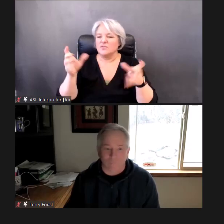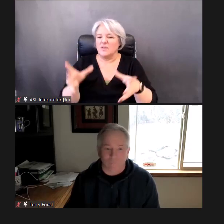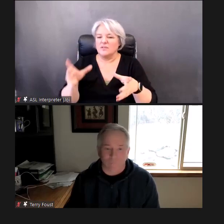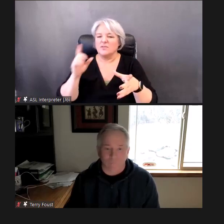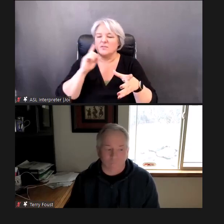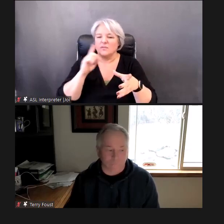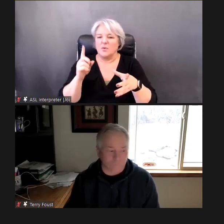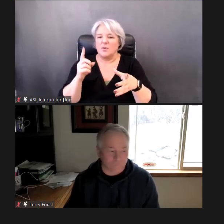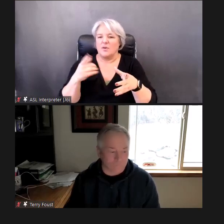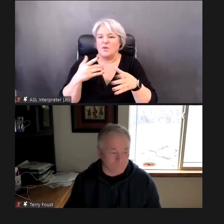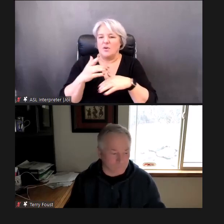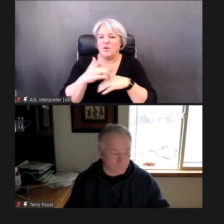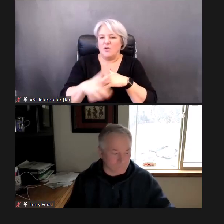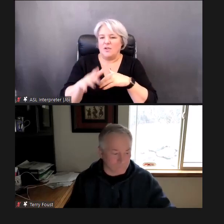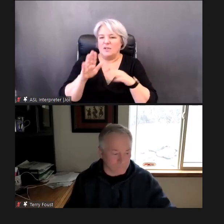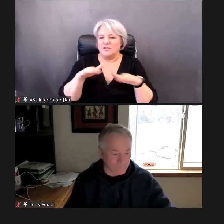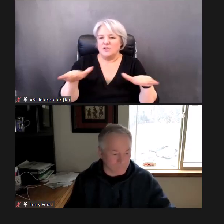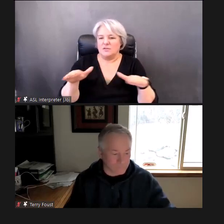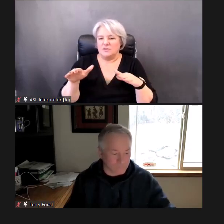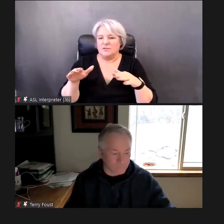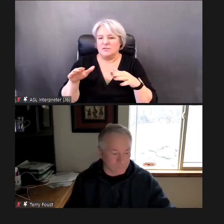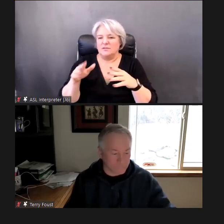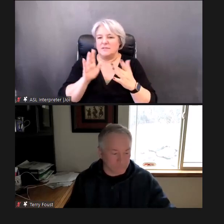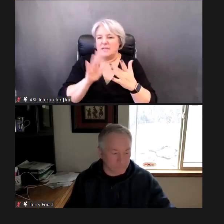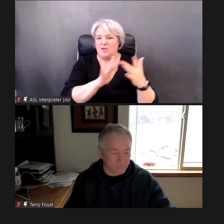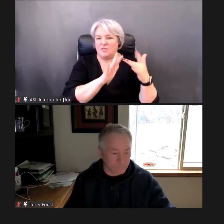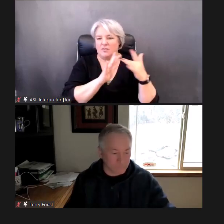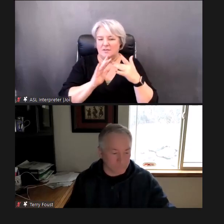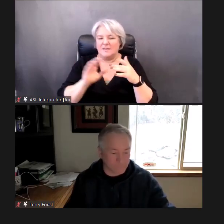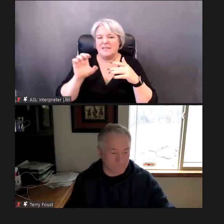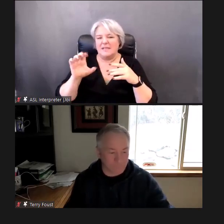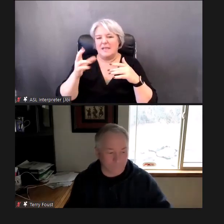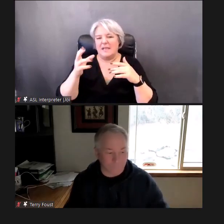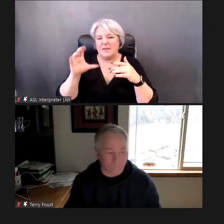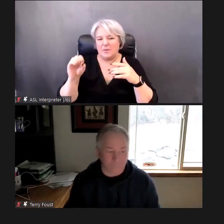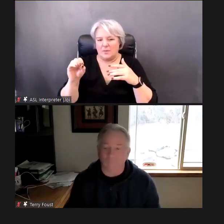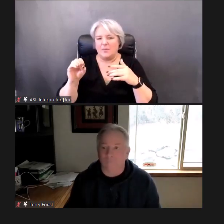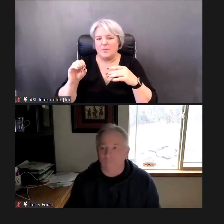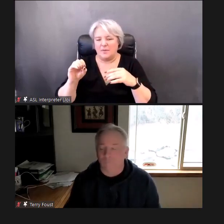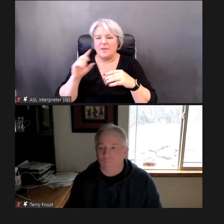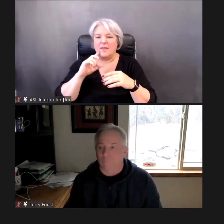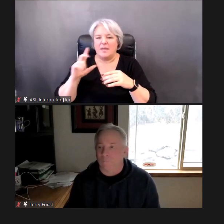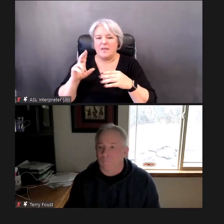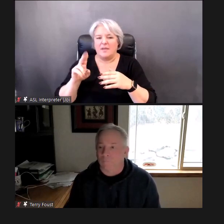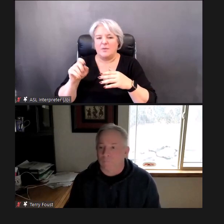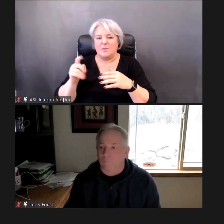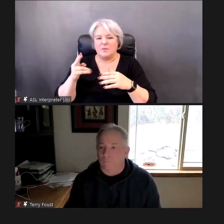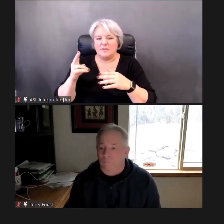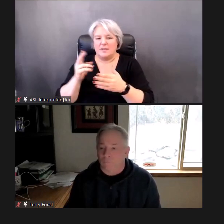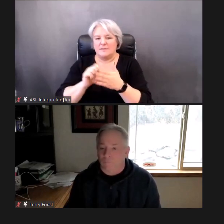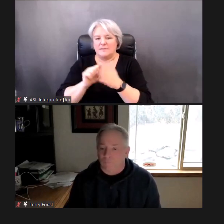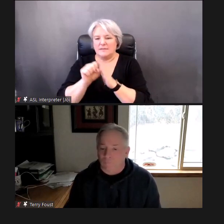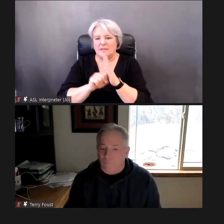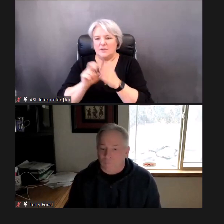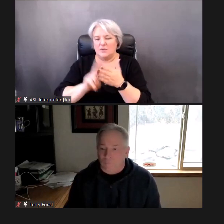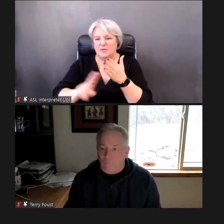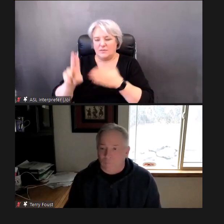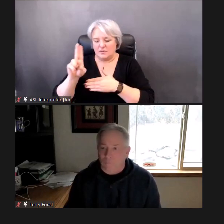hearing Outreach initiative also known as the echo initiative at Utah State